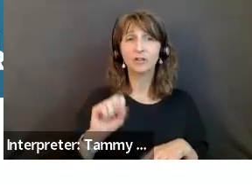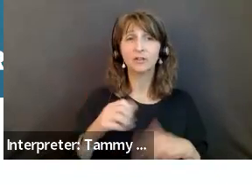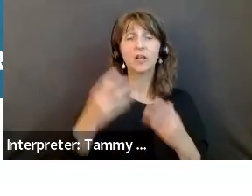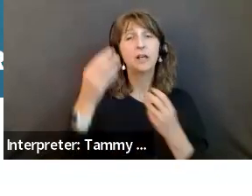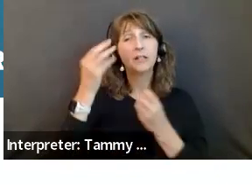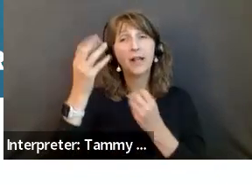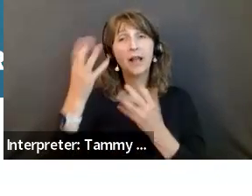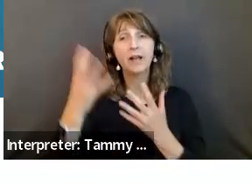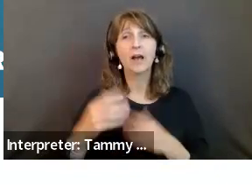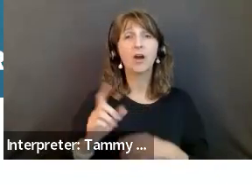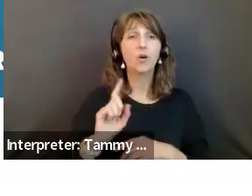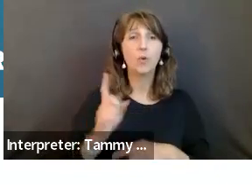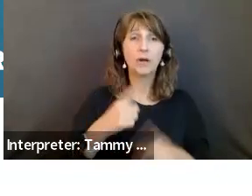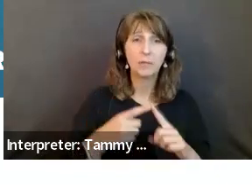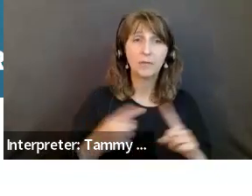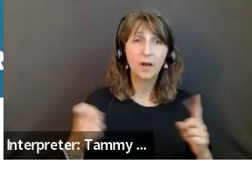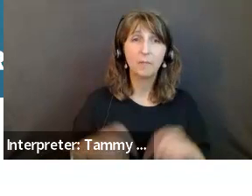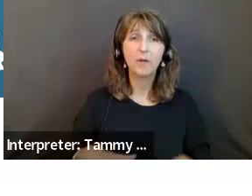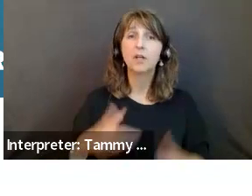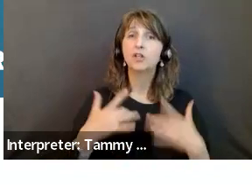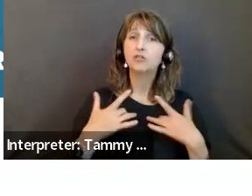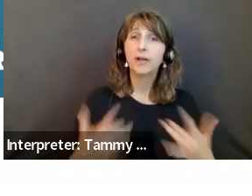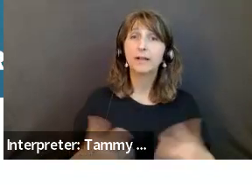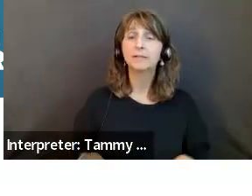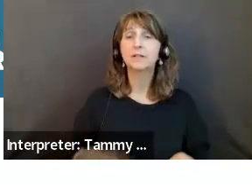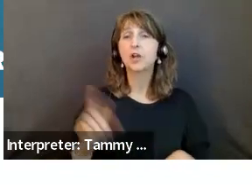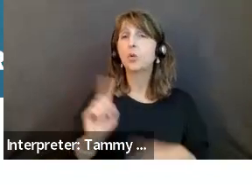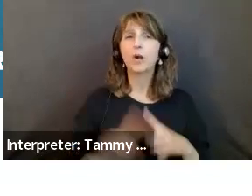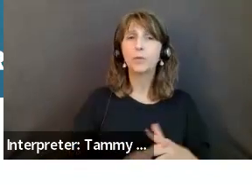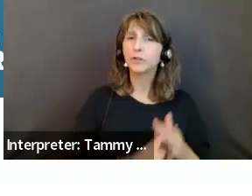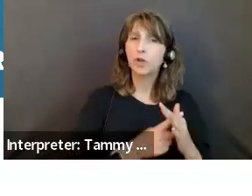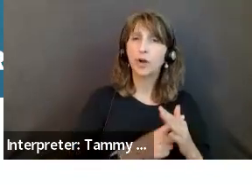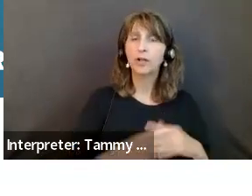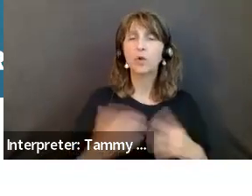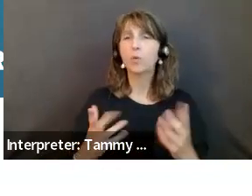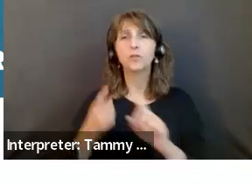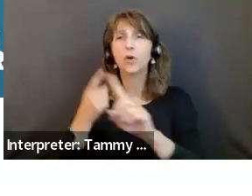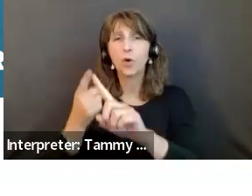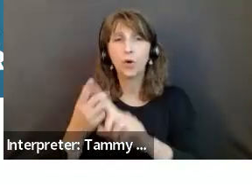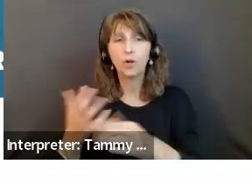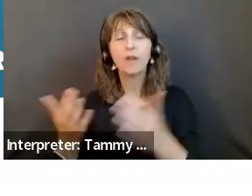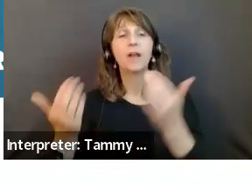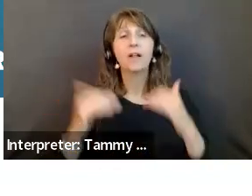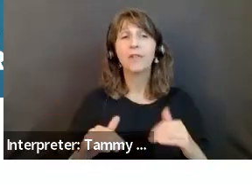Where are we currently? What do we want to do? What is our target? And then we also looked at alignment.